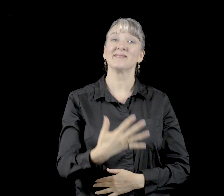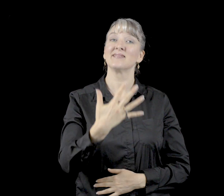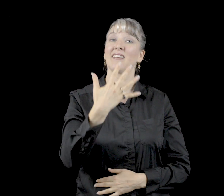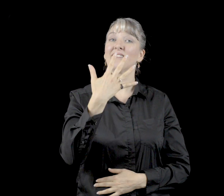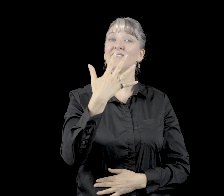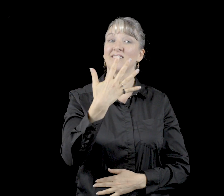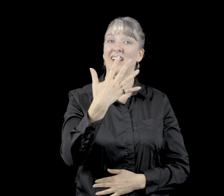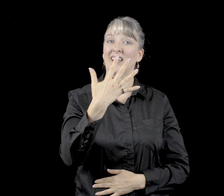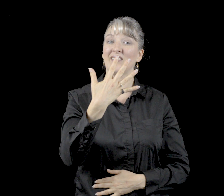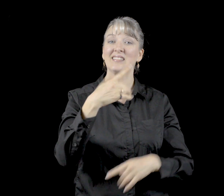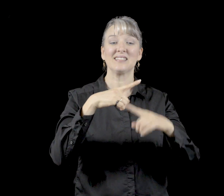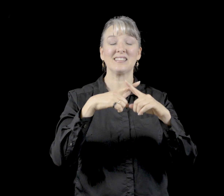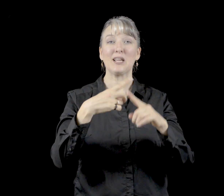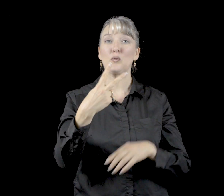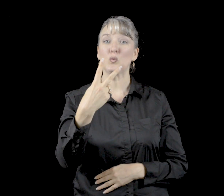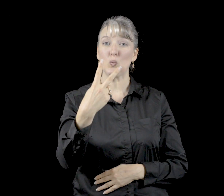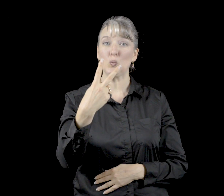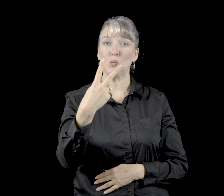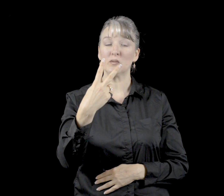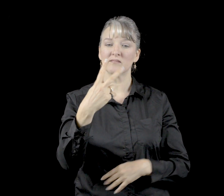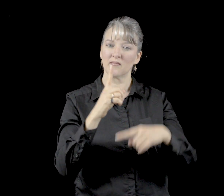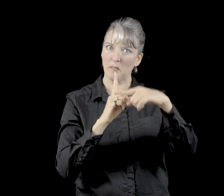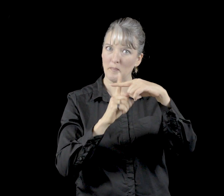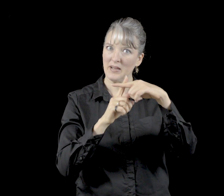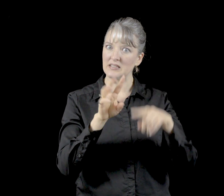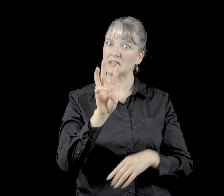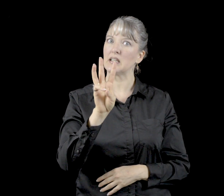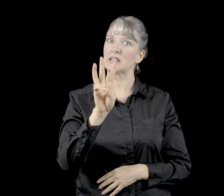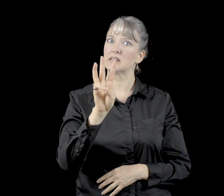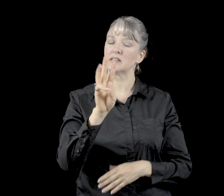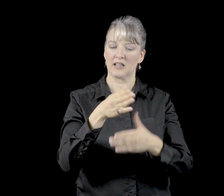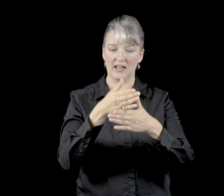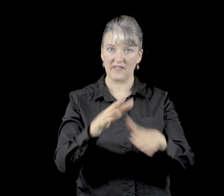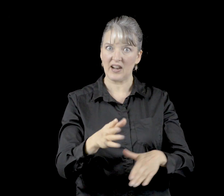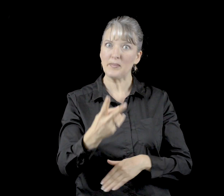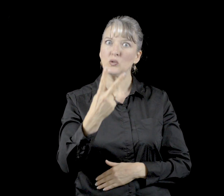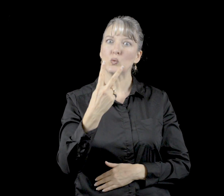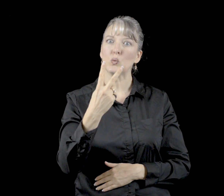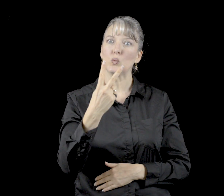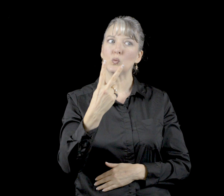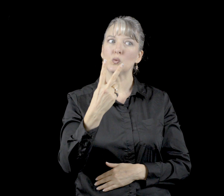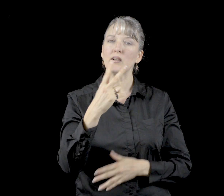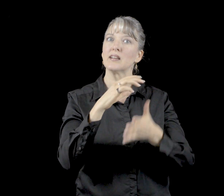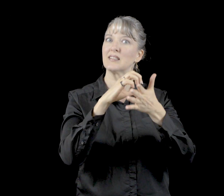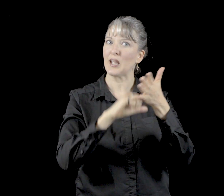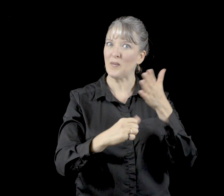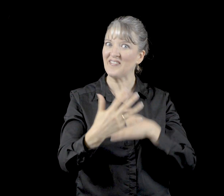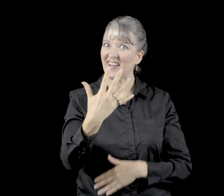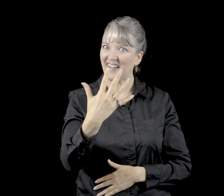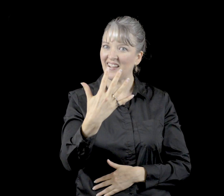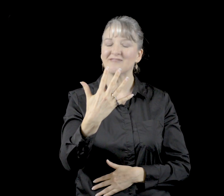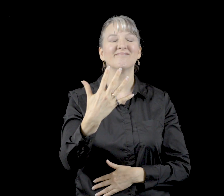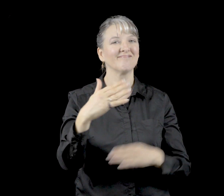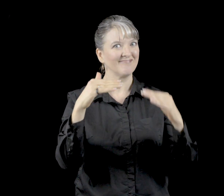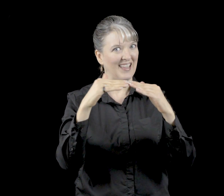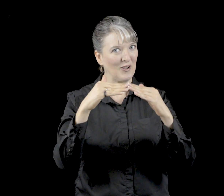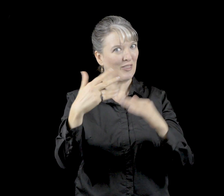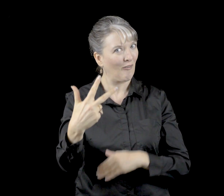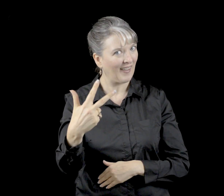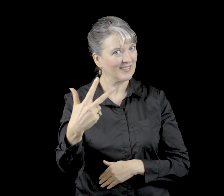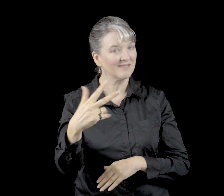5 x 2 + 6/2 - 5 = 3